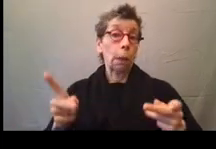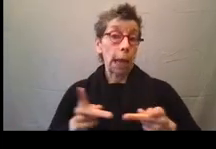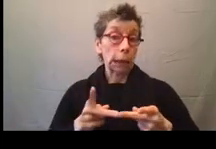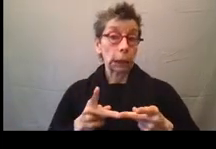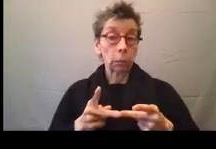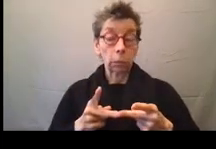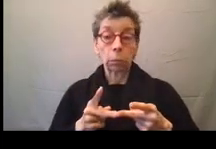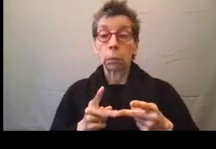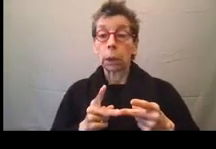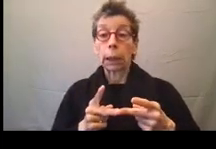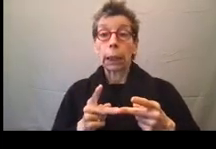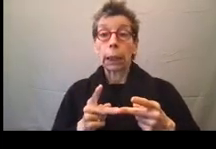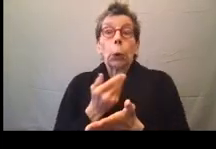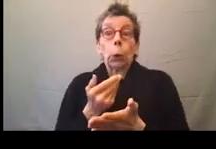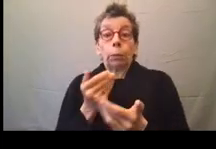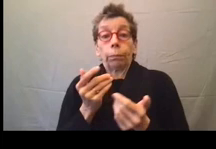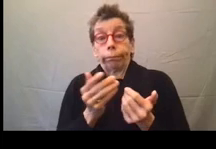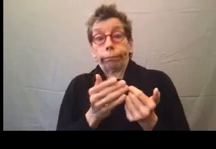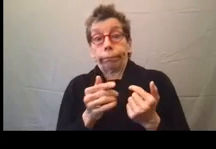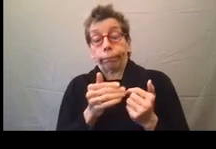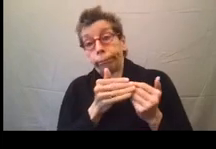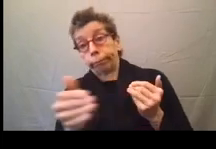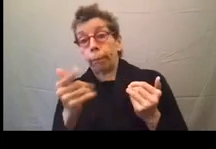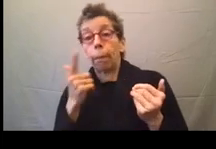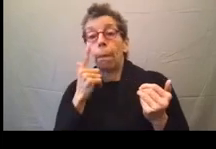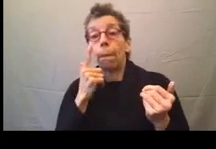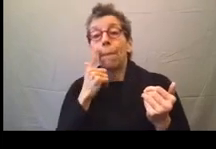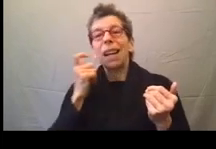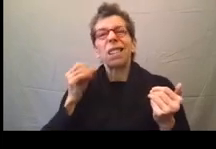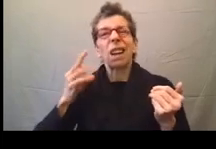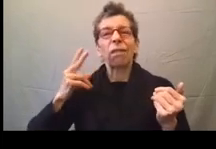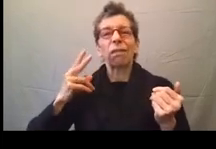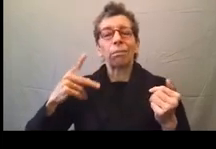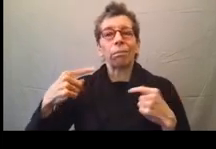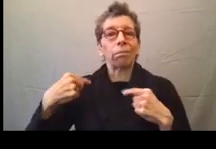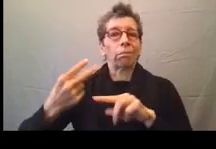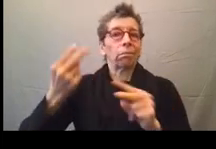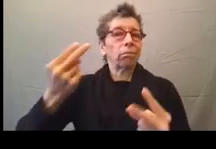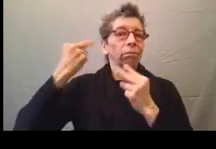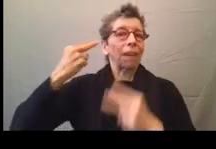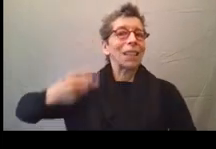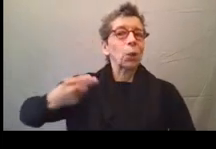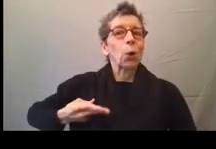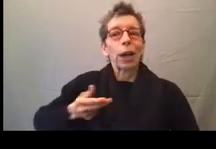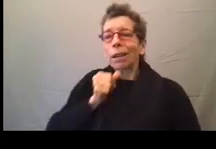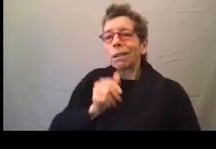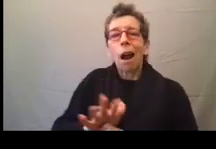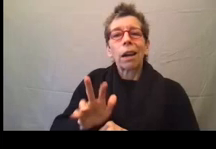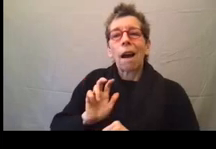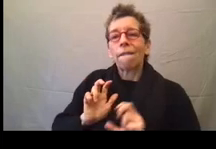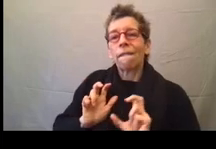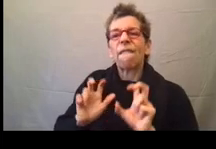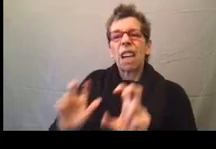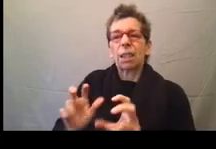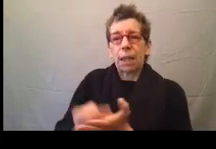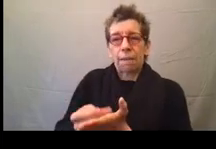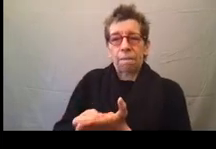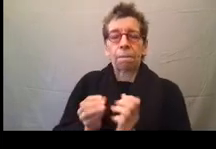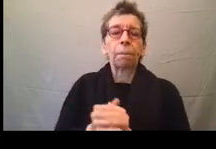not had the opportunity to do so before because of an historic lack of investment. Relatedly,